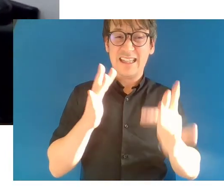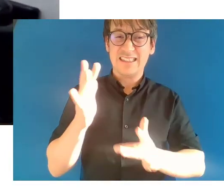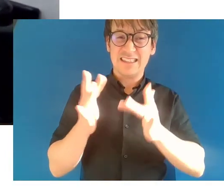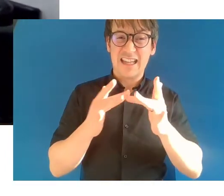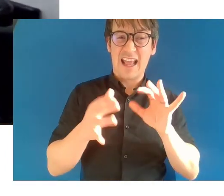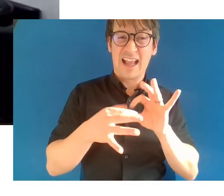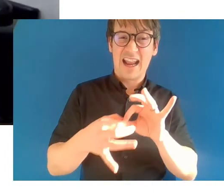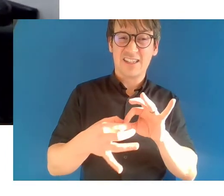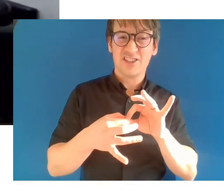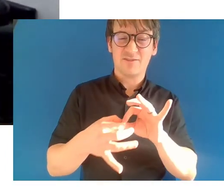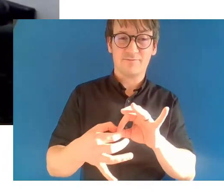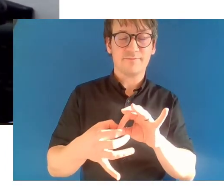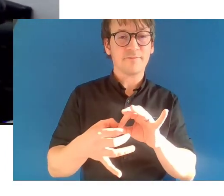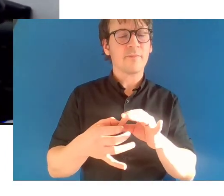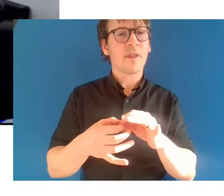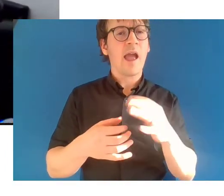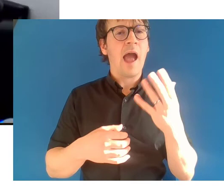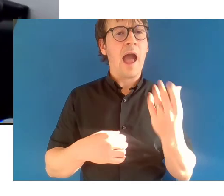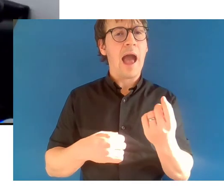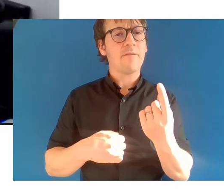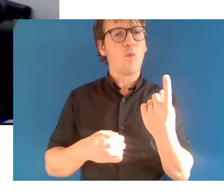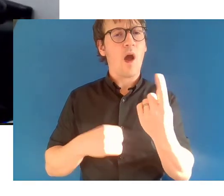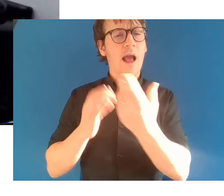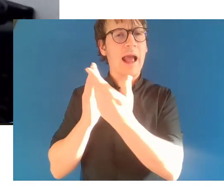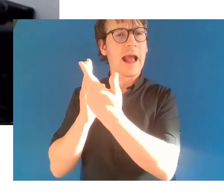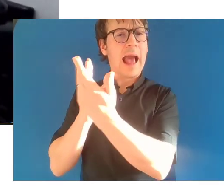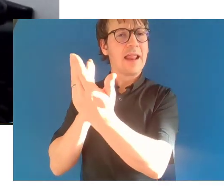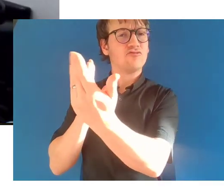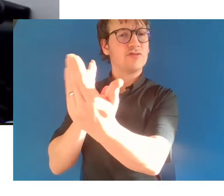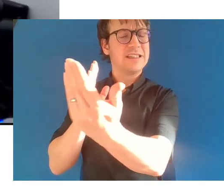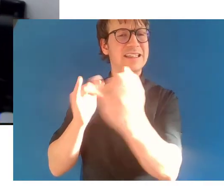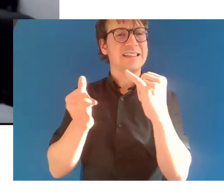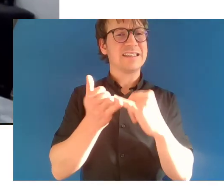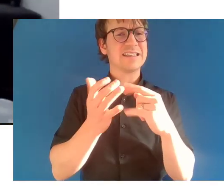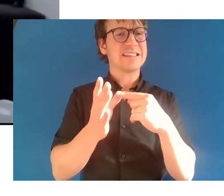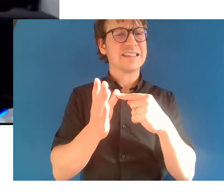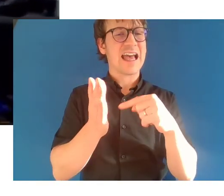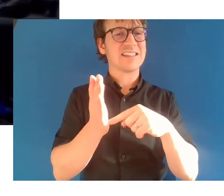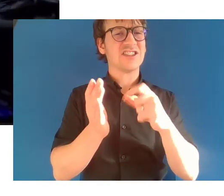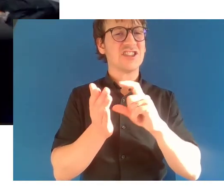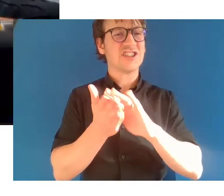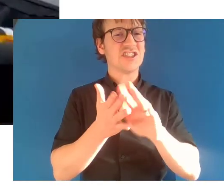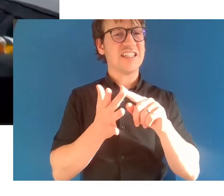In fact there is a robot just like this at the Saatchi gallery at the moment.